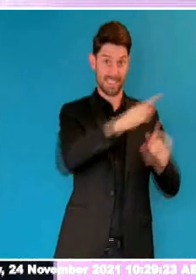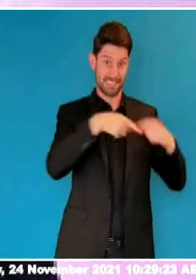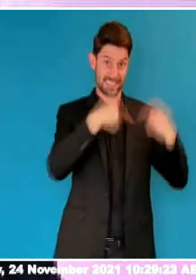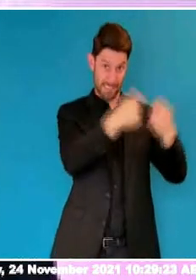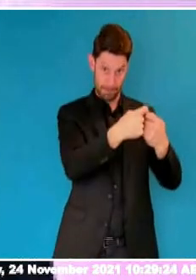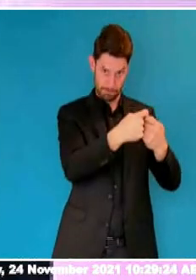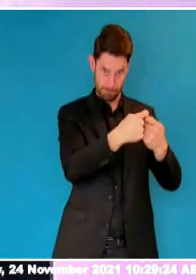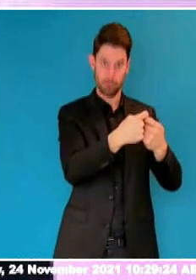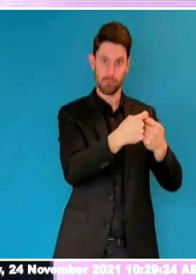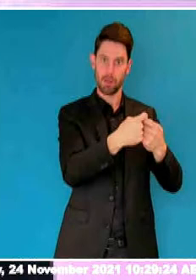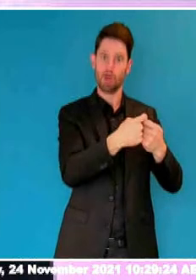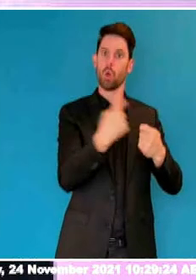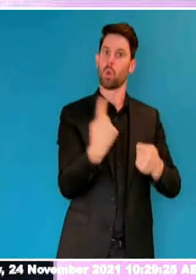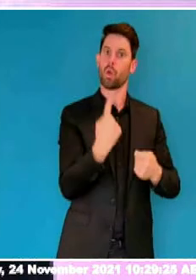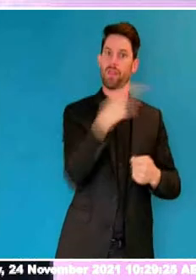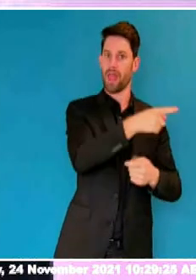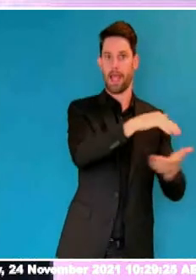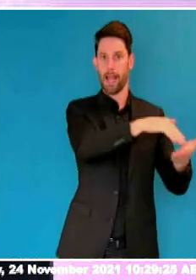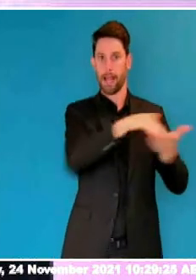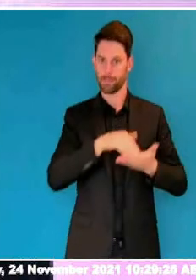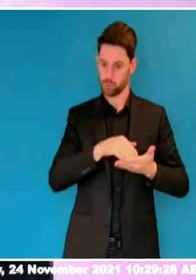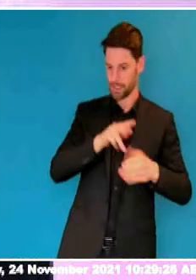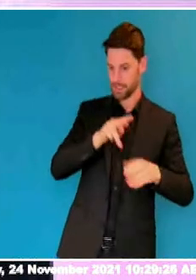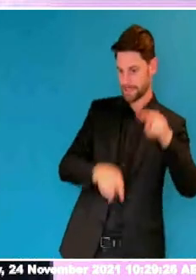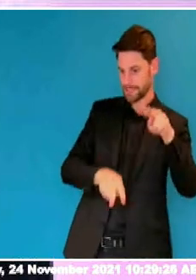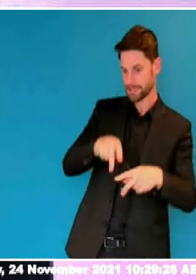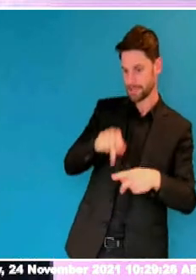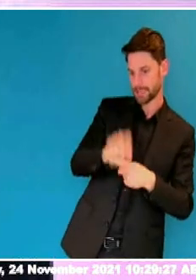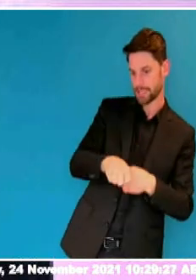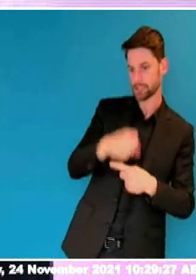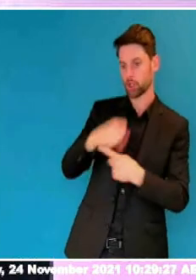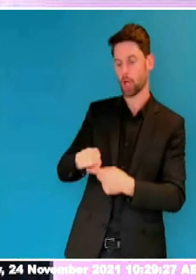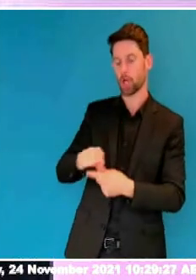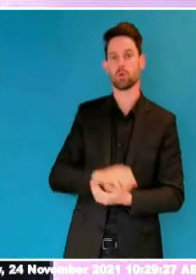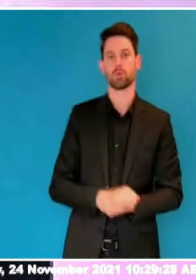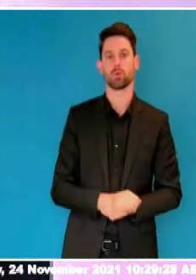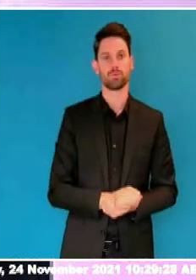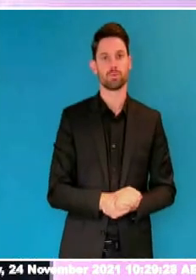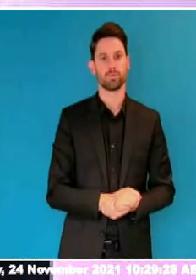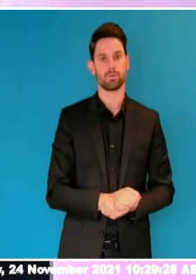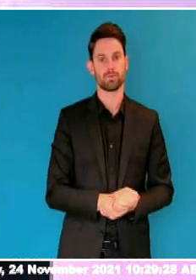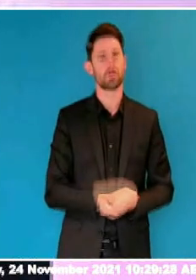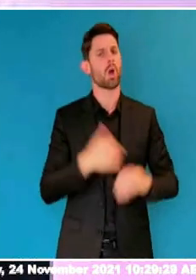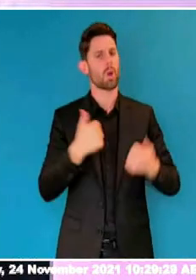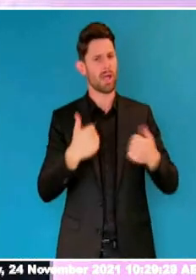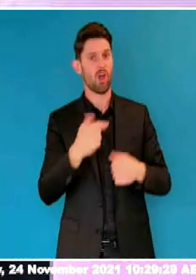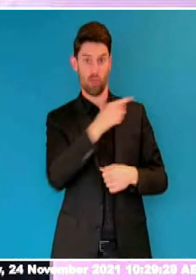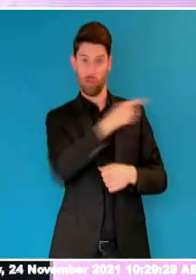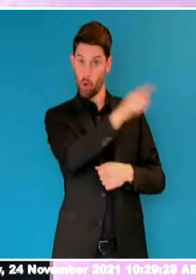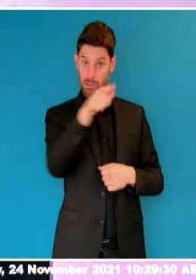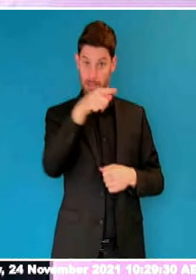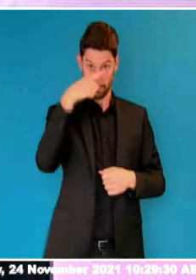assessments. MS DOWSETT: What training are those people given about their legal